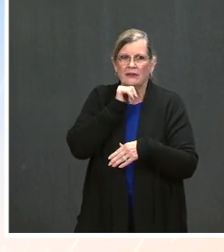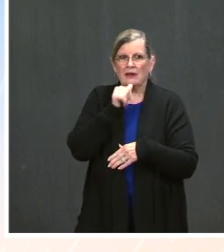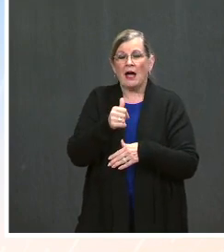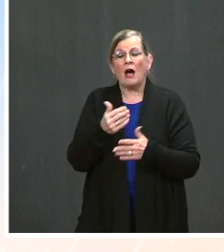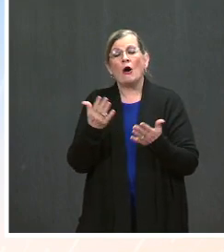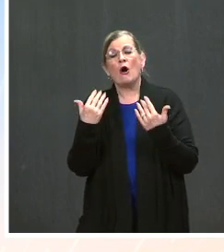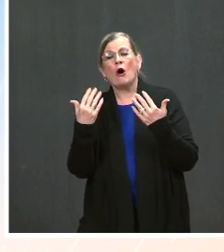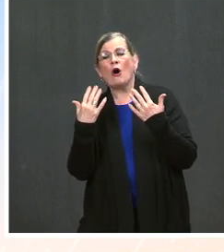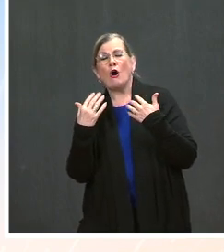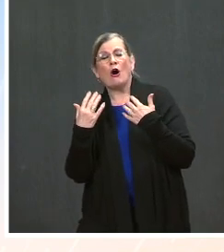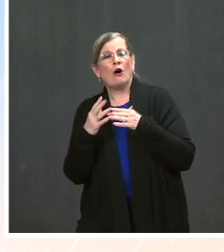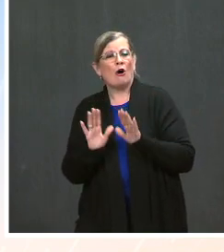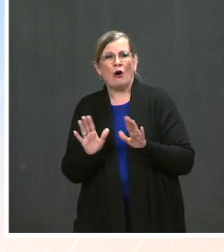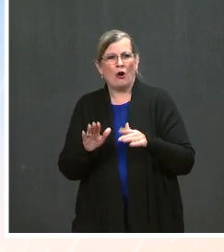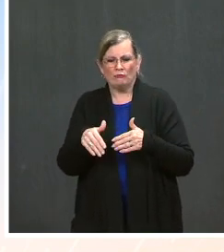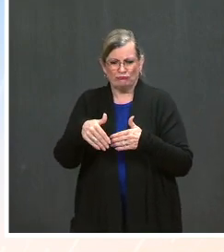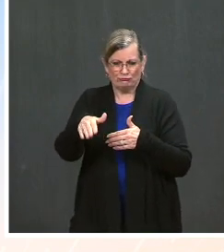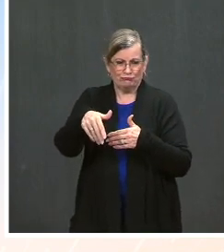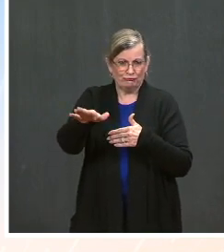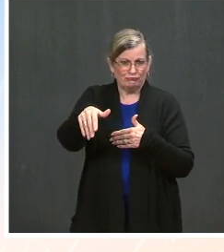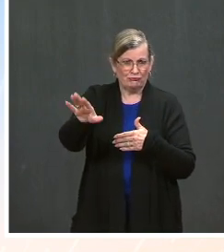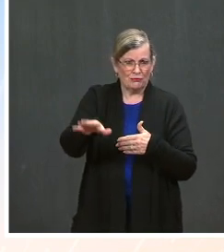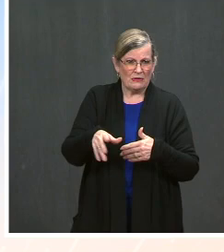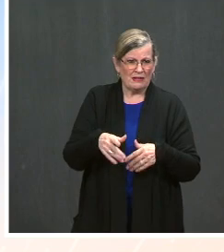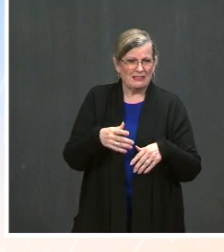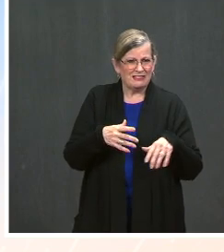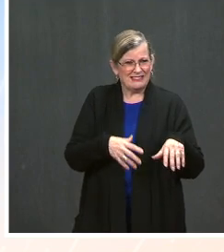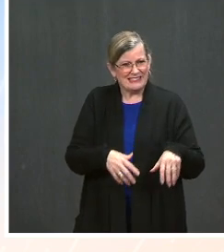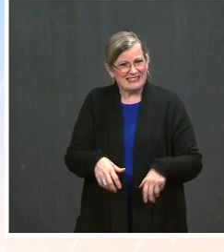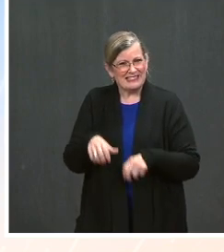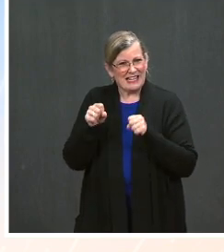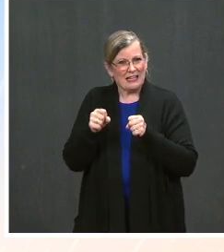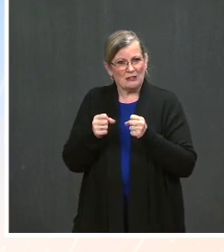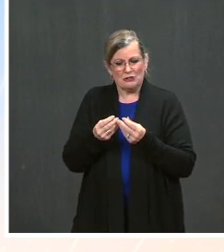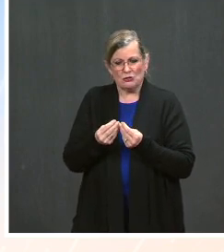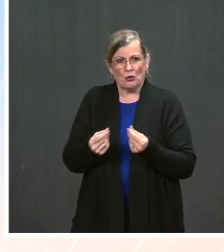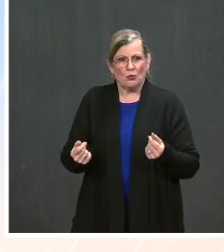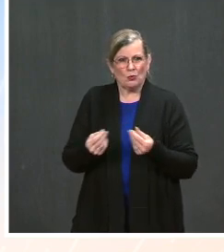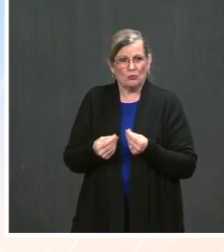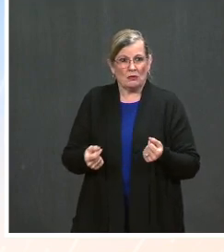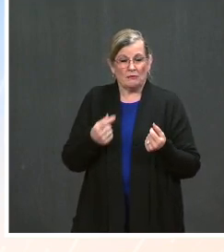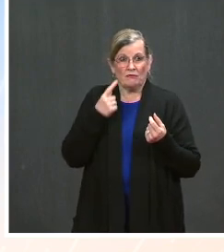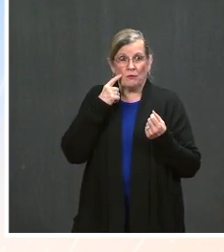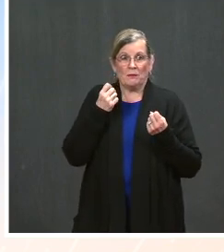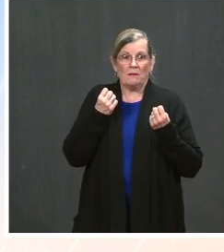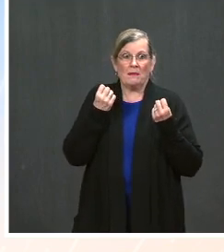to help address the unaccompanied minors who are coming across the border and making it less of an incentive to come,